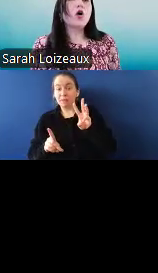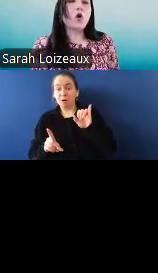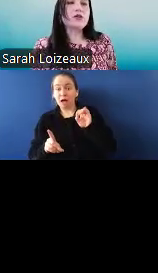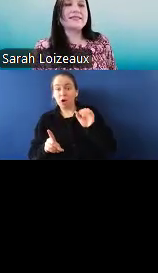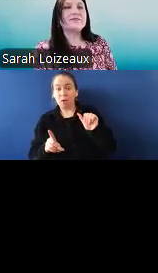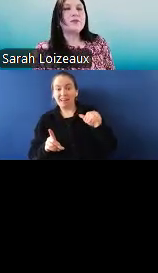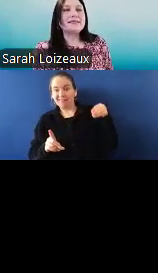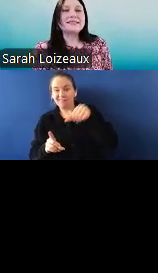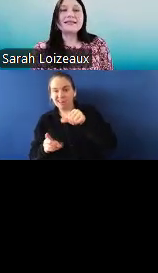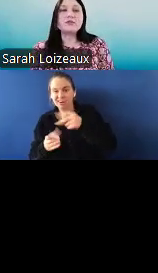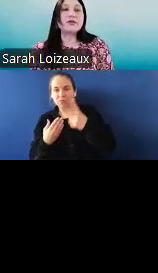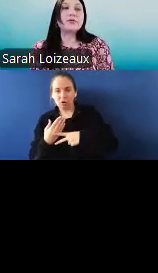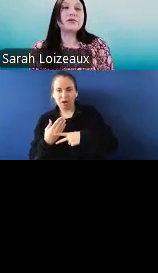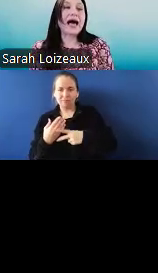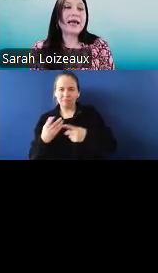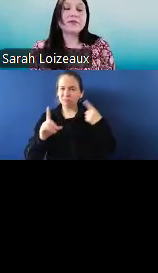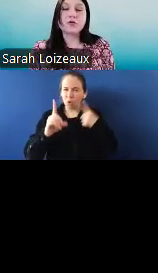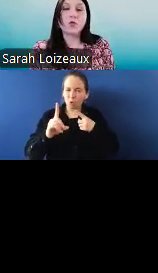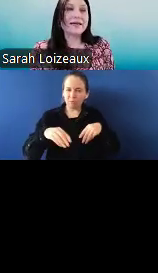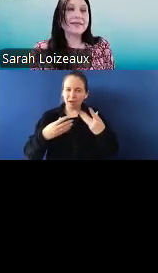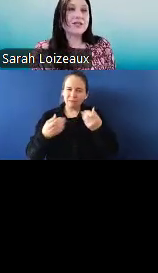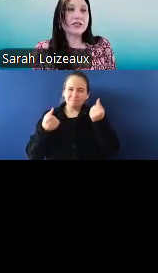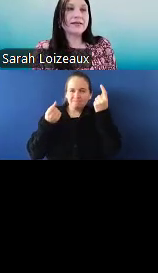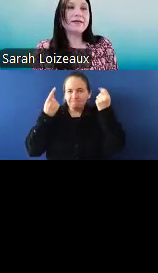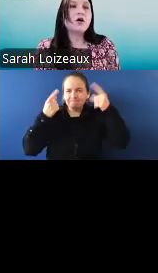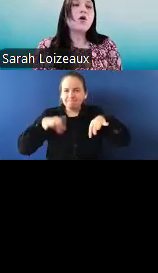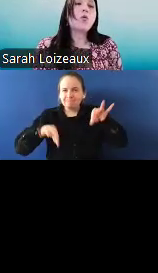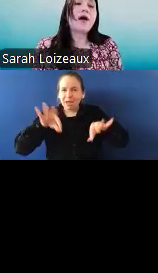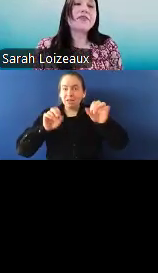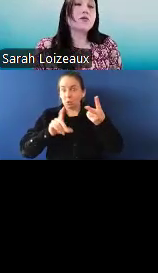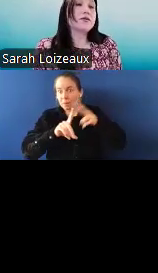goal is to give you insights you can apply within your organization, whether you're